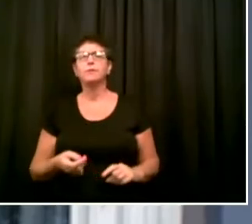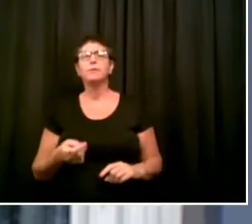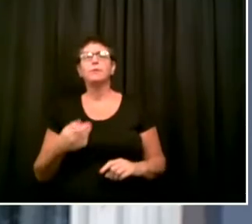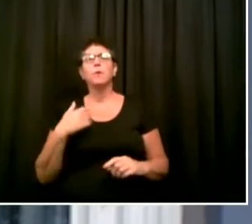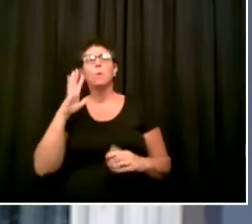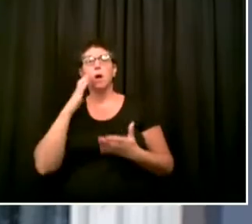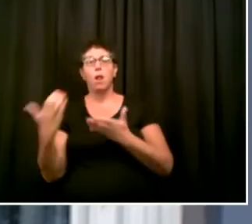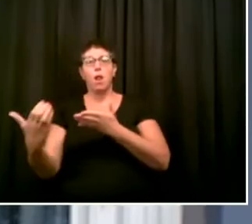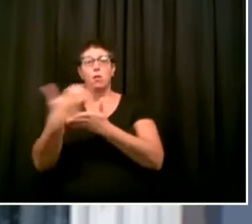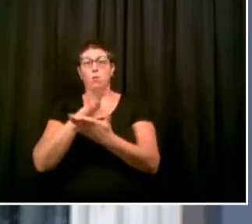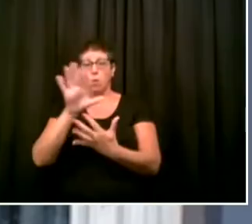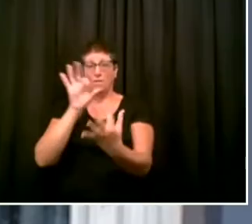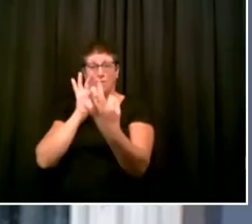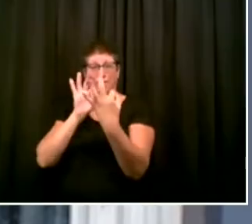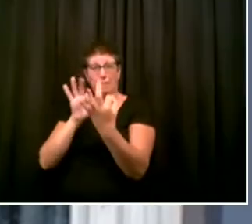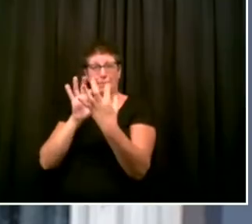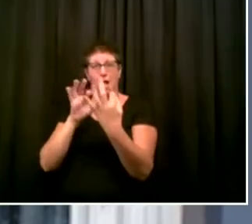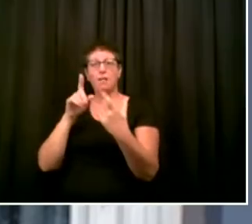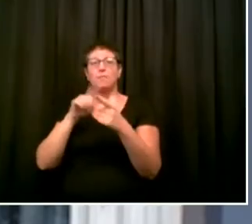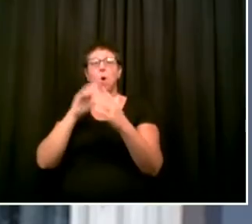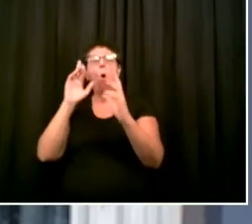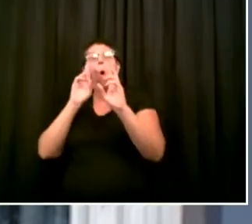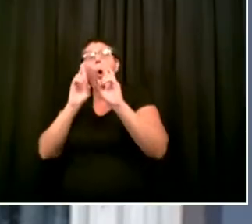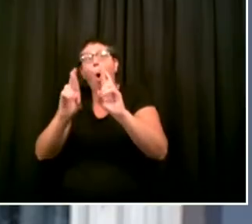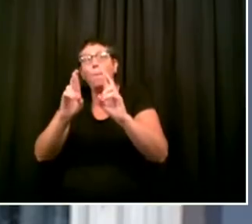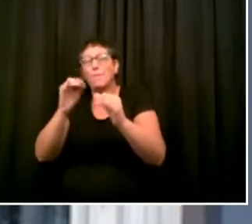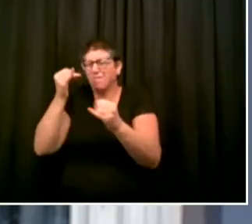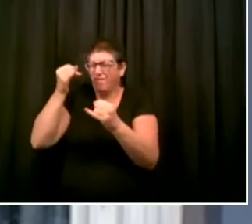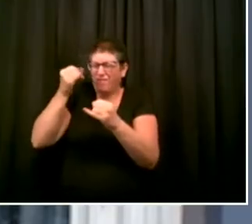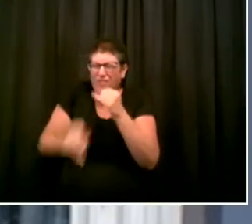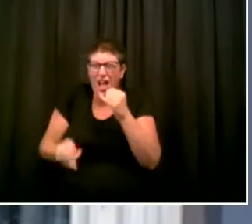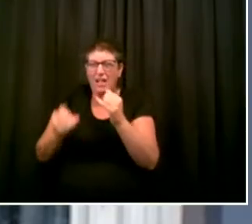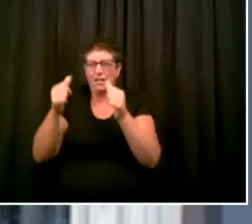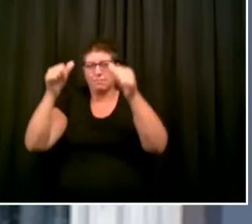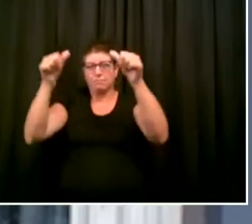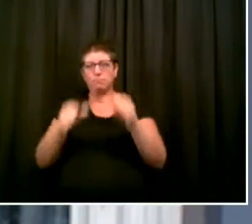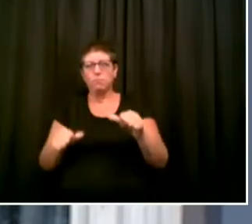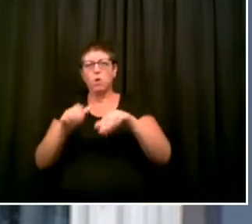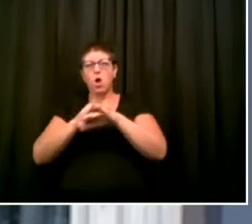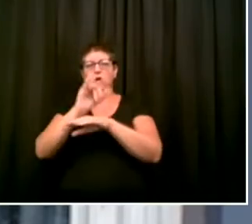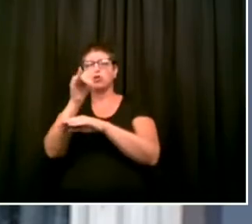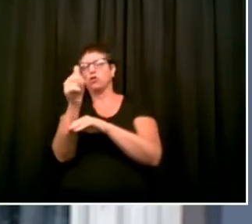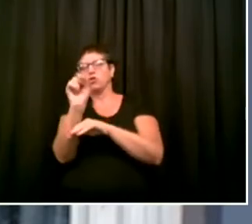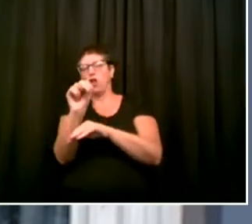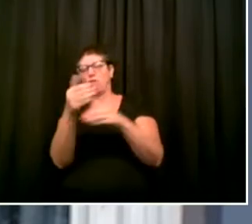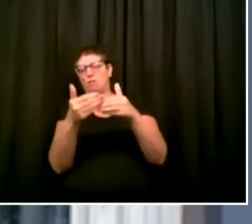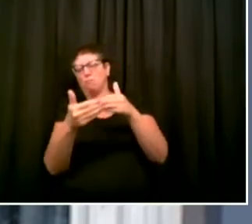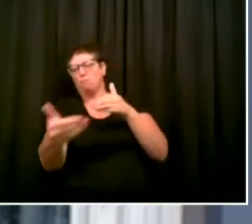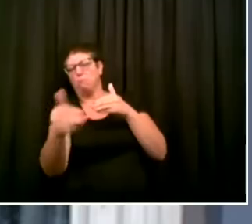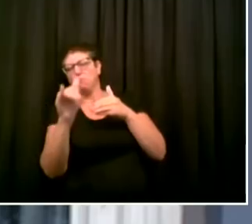TO BE FINAZELID BY THIS COMING JANUARY . NONE OF THIS IS NEW TO WHAT E W ARE TRYING TO DO.